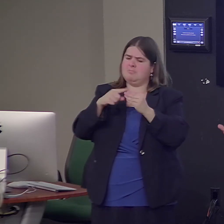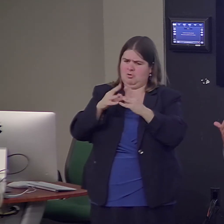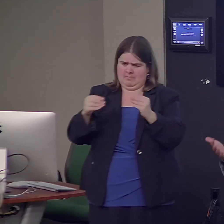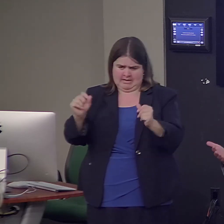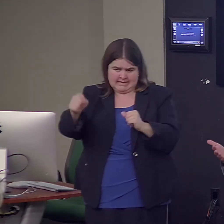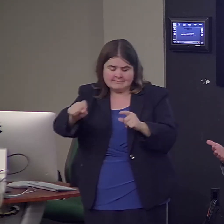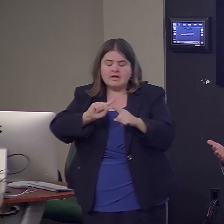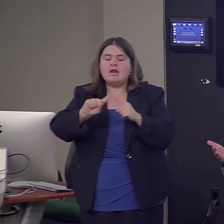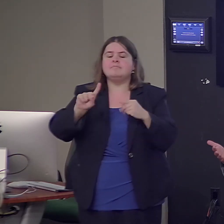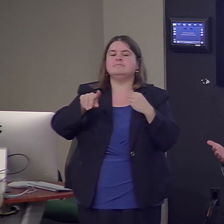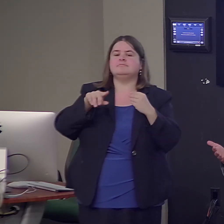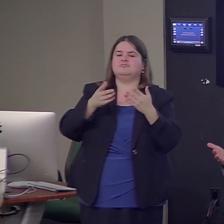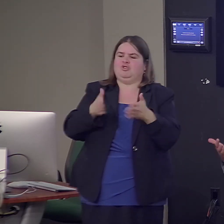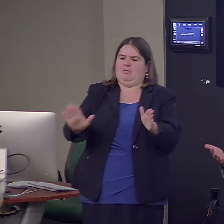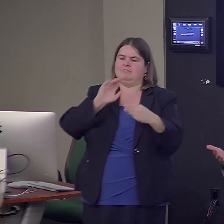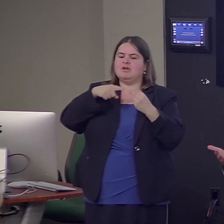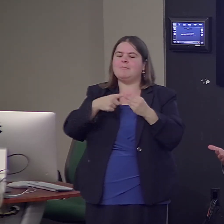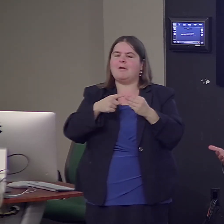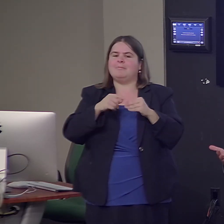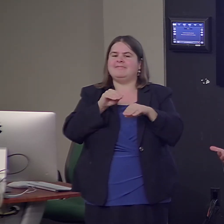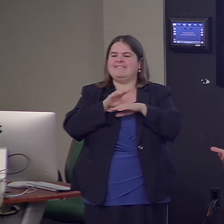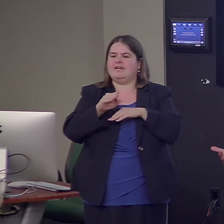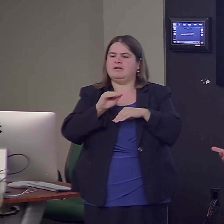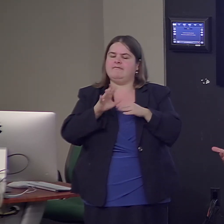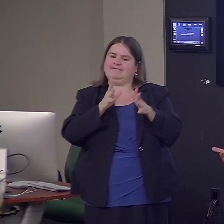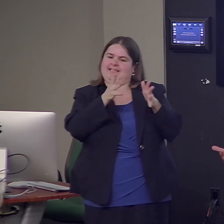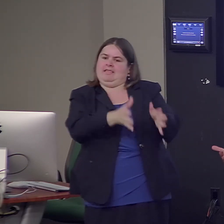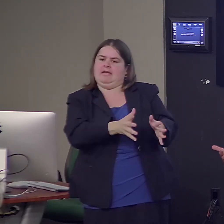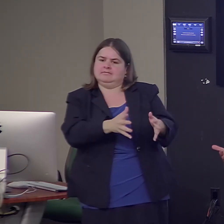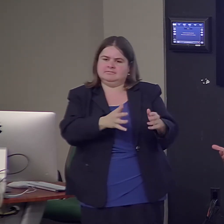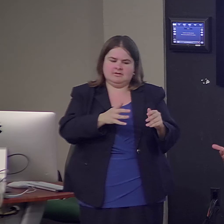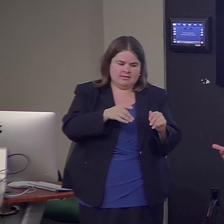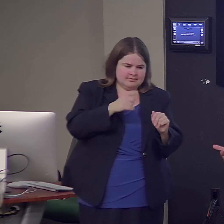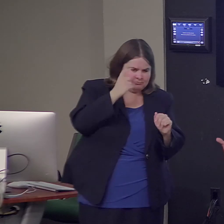of neglect on the developing brain and behavior.